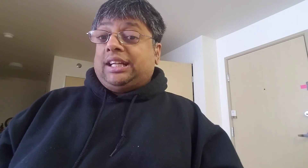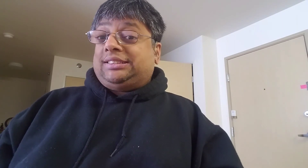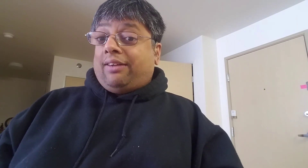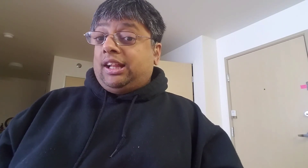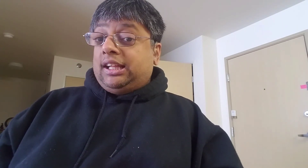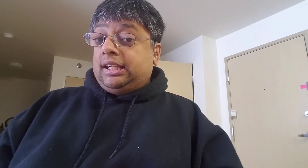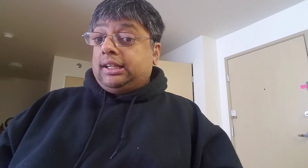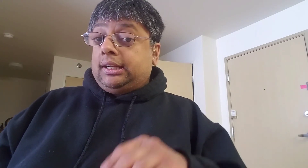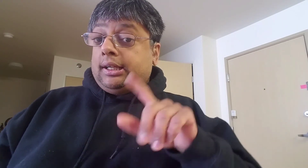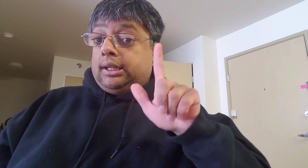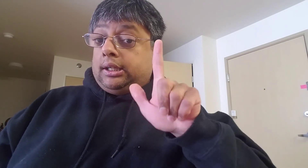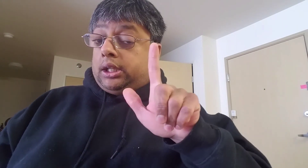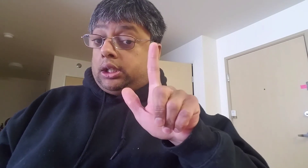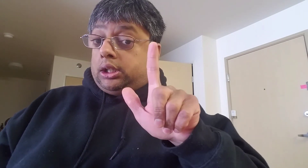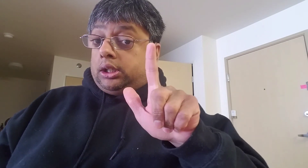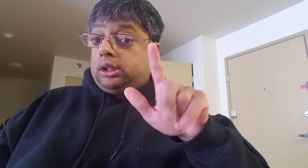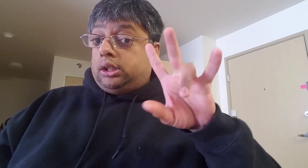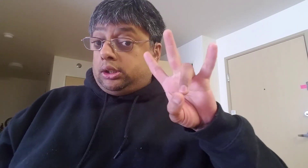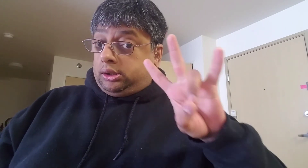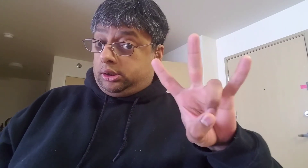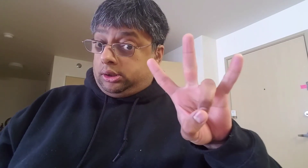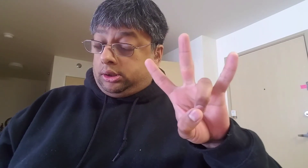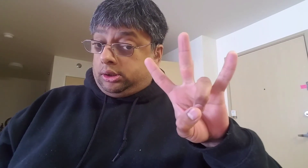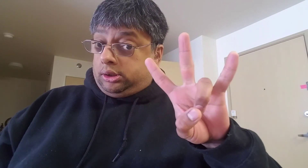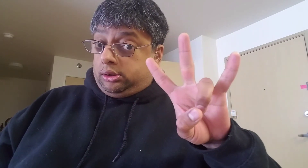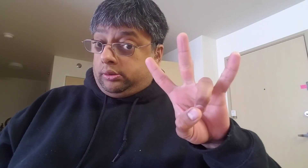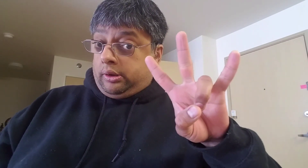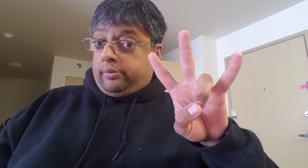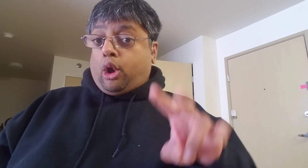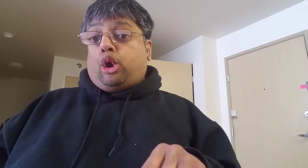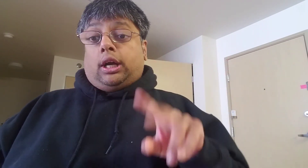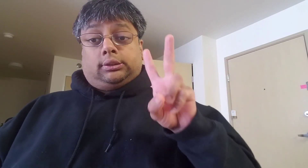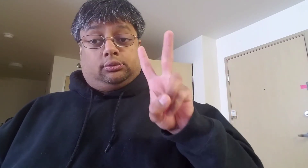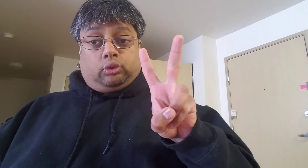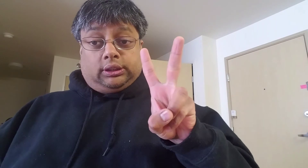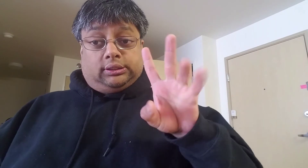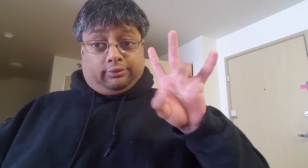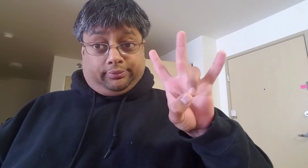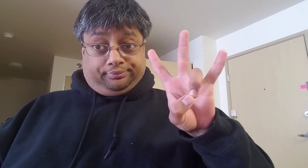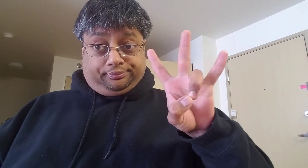"Twenty-Seven" (L-shaped)+"Seven" Or 27 ("Two" + "Seven")